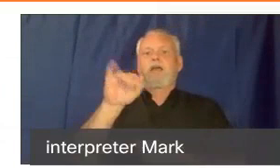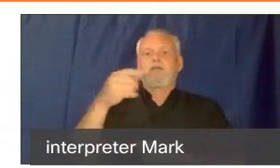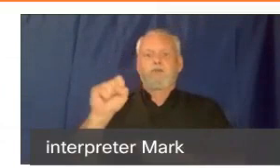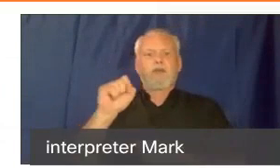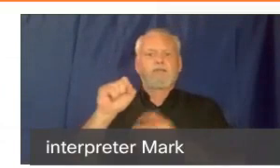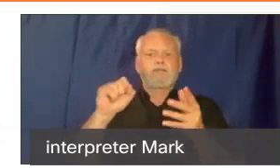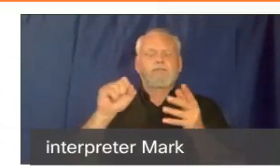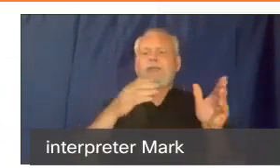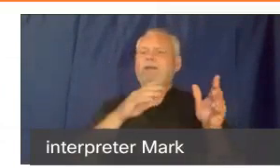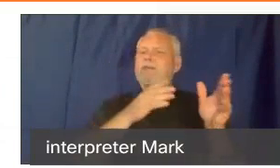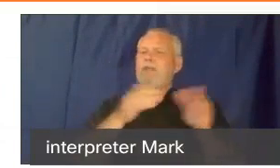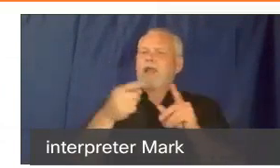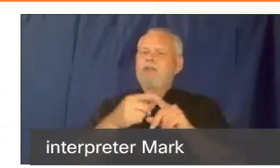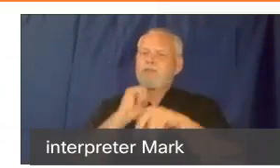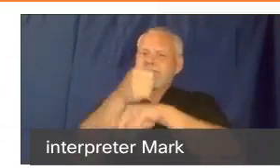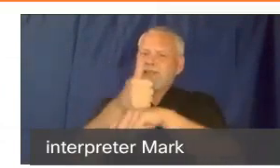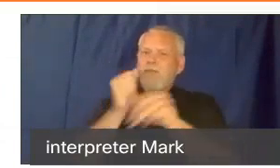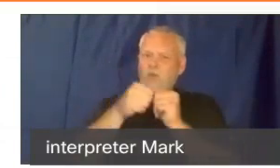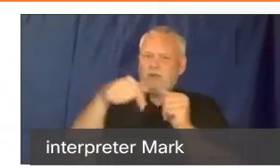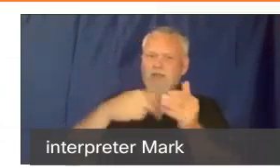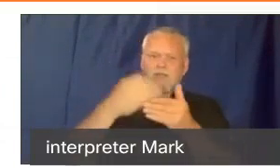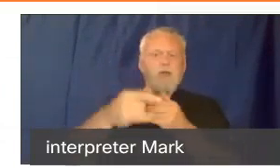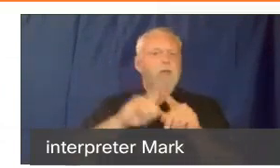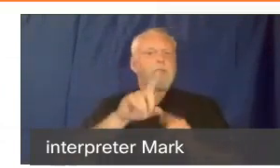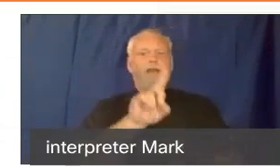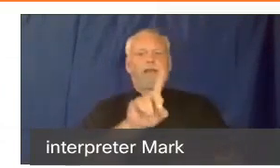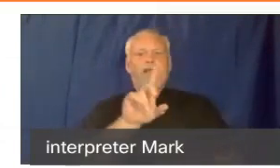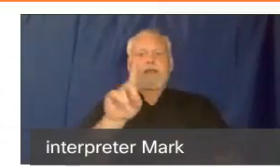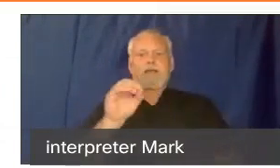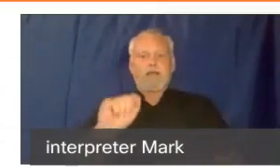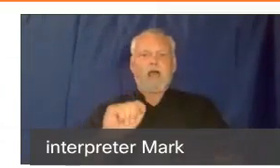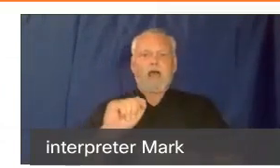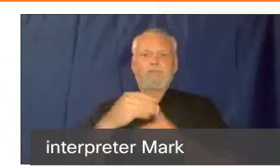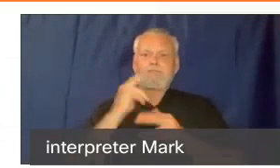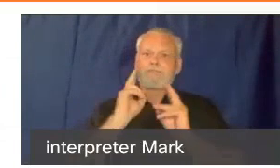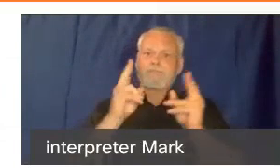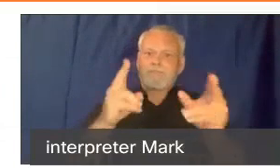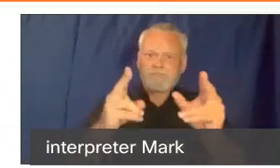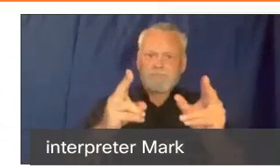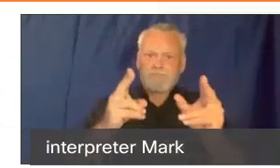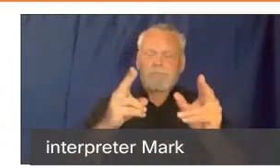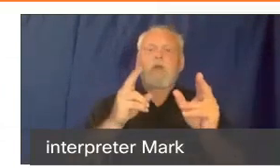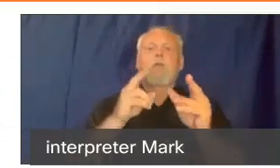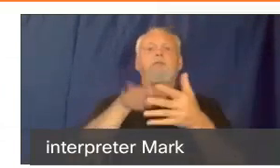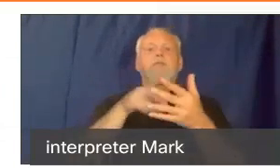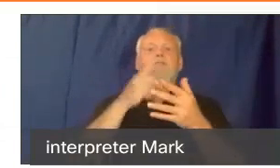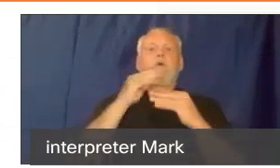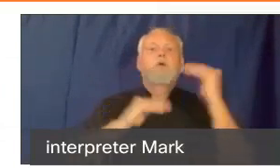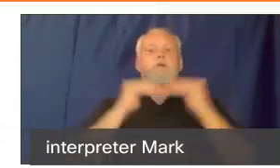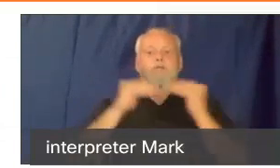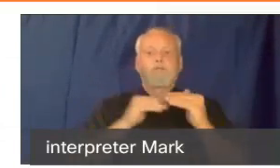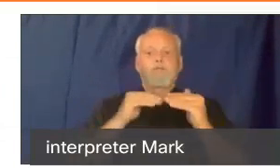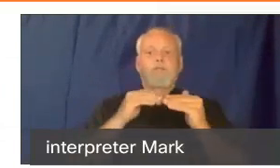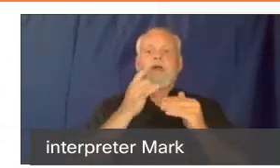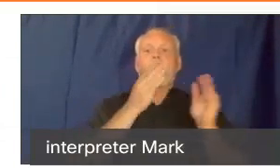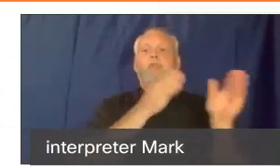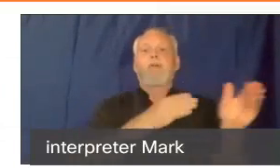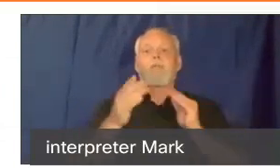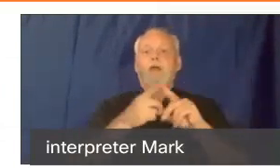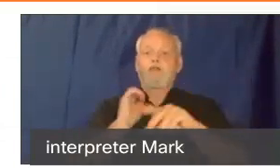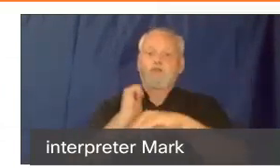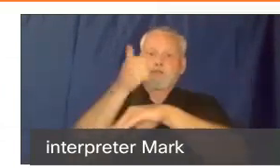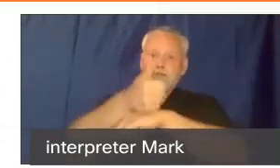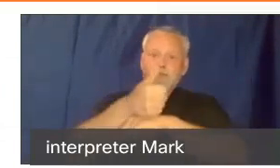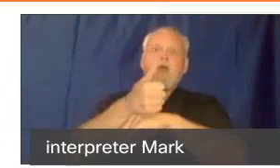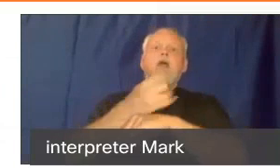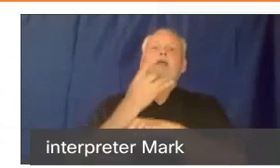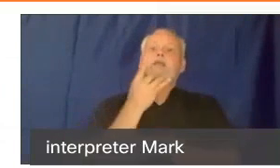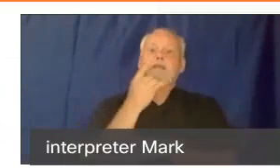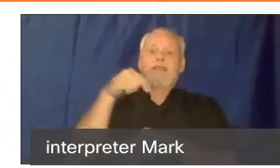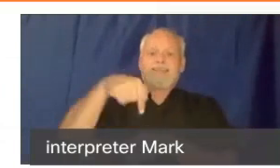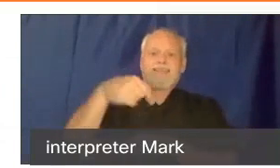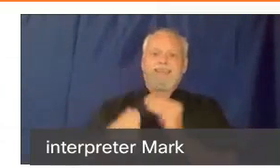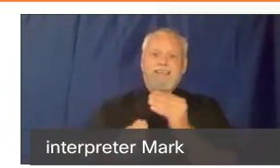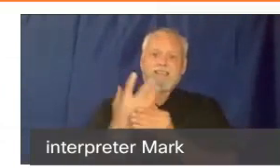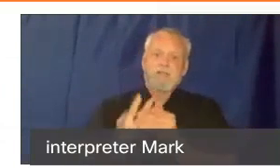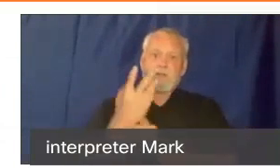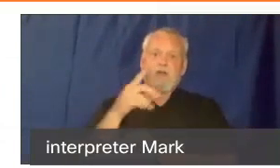However, that, in working with stakeholders in the community, decided to accelerate the schedule for the construction. And actually, the plan is to implement the signal spring 2021.